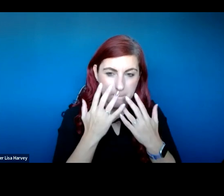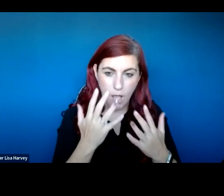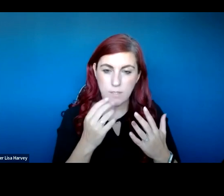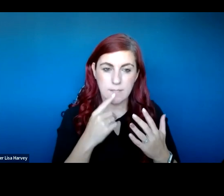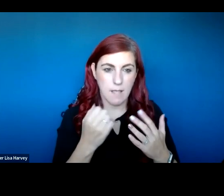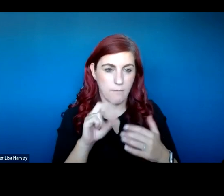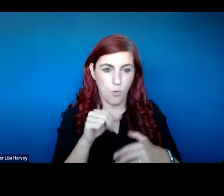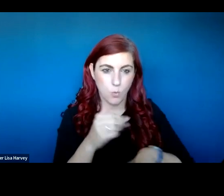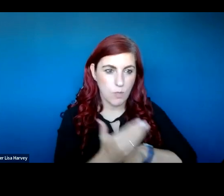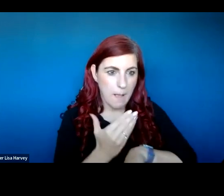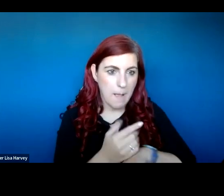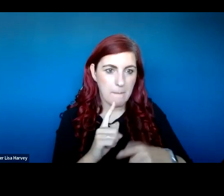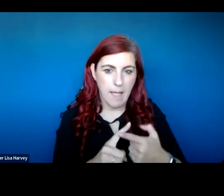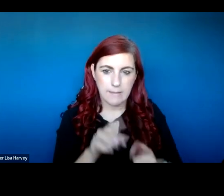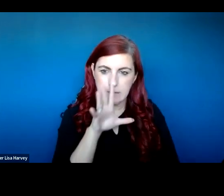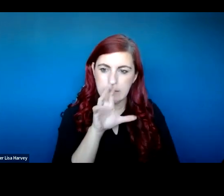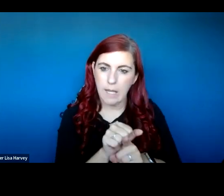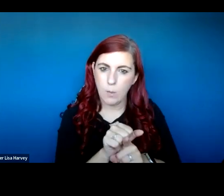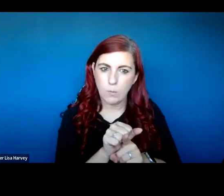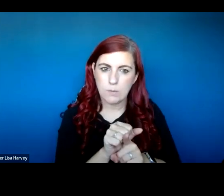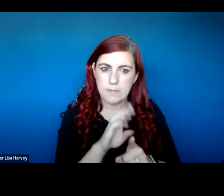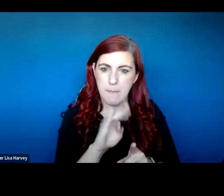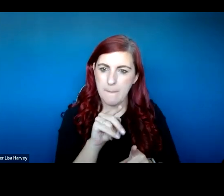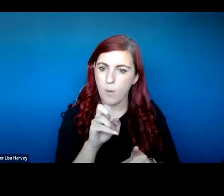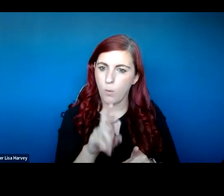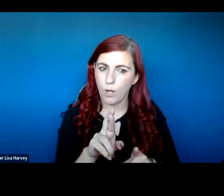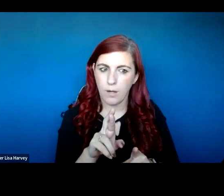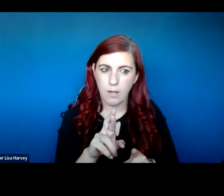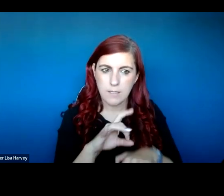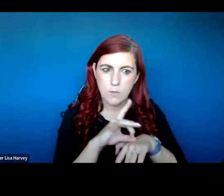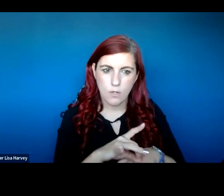that I have been diagnosed with bipolar disorder, I don't feel like taking part in